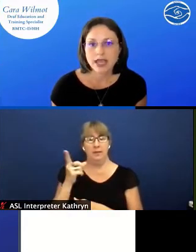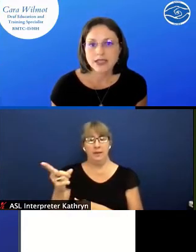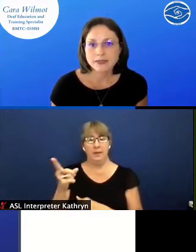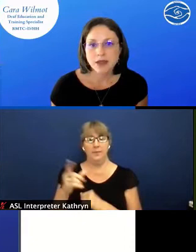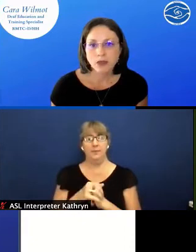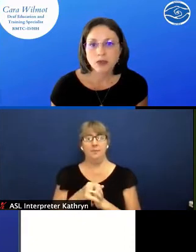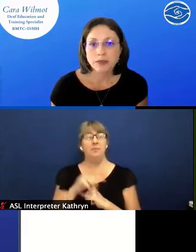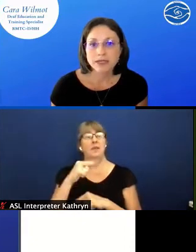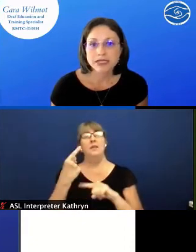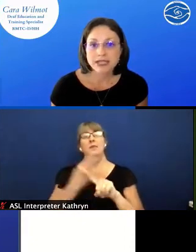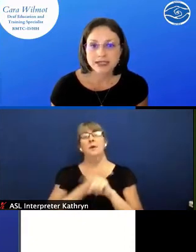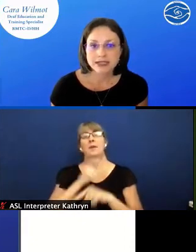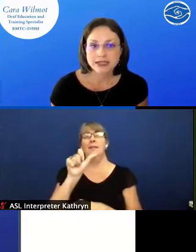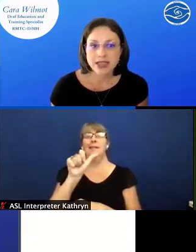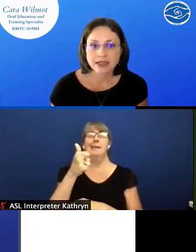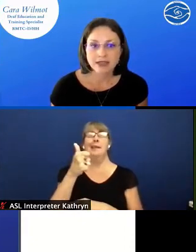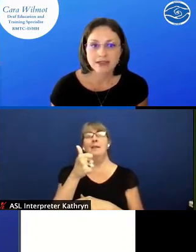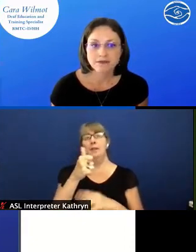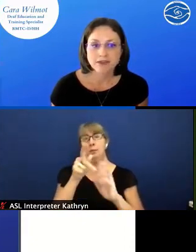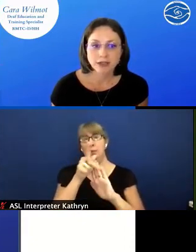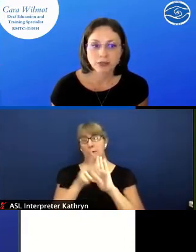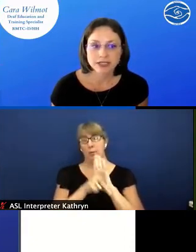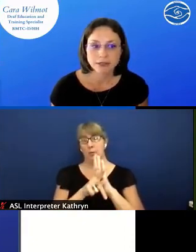This month we will be discussing the 10th, and final principle.